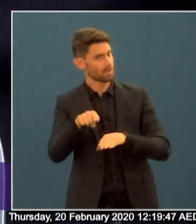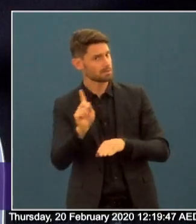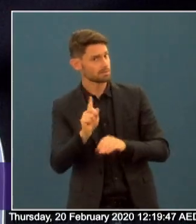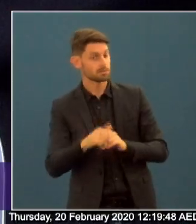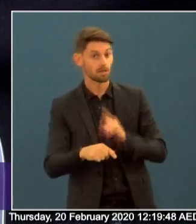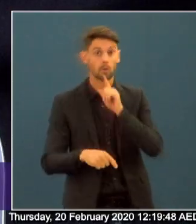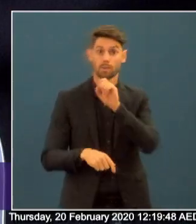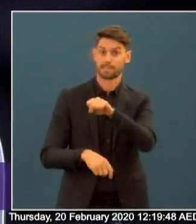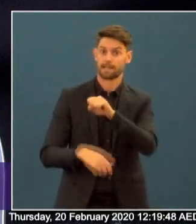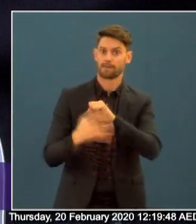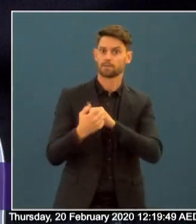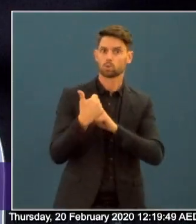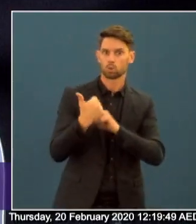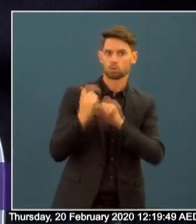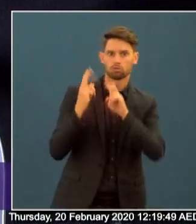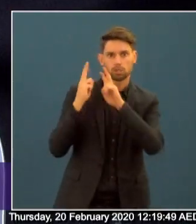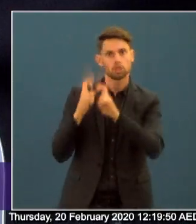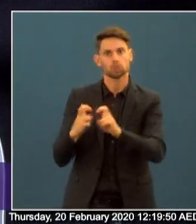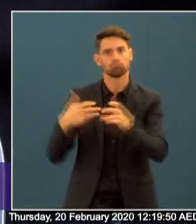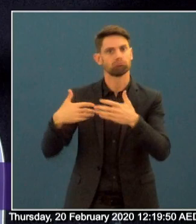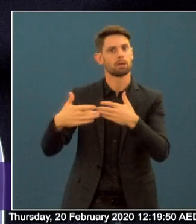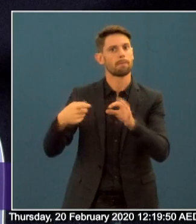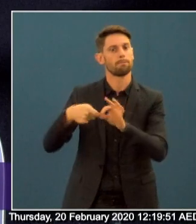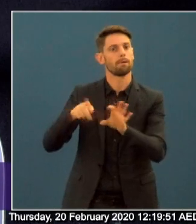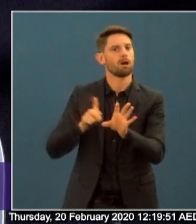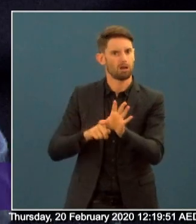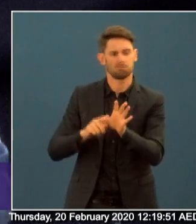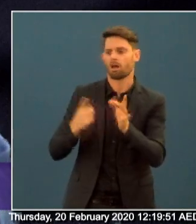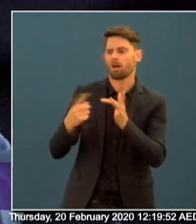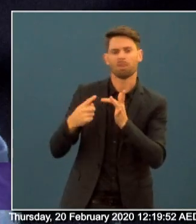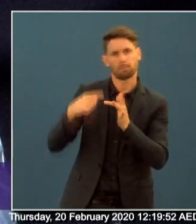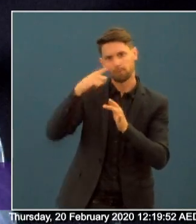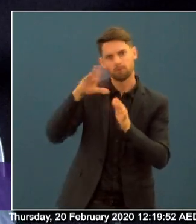There's also good research in this area conducted by a number of colleagues at UNSW,